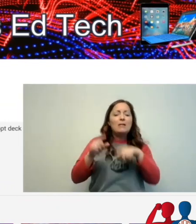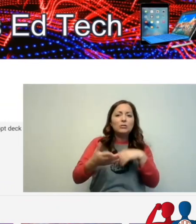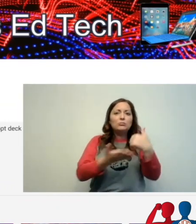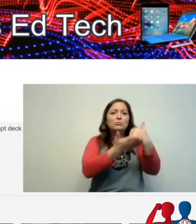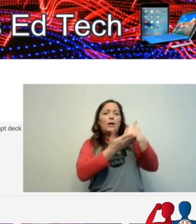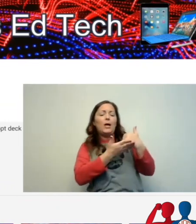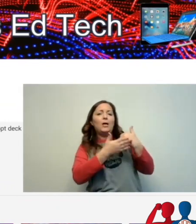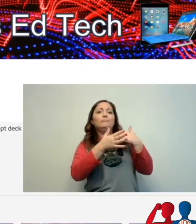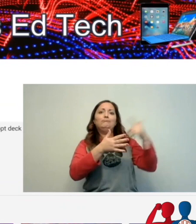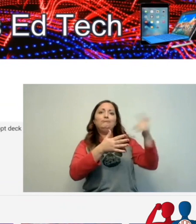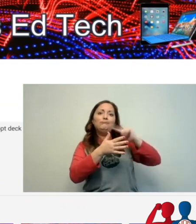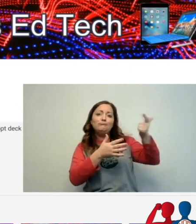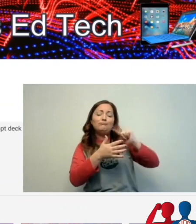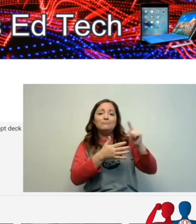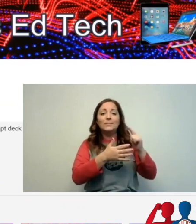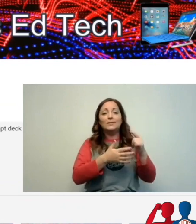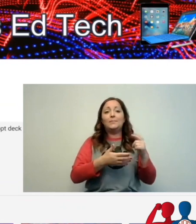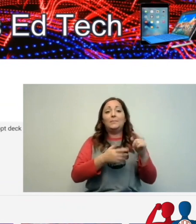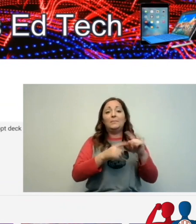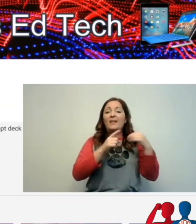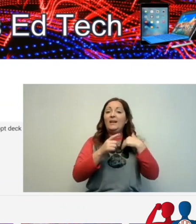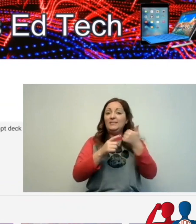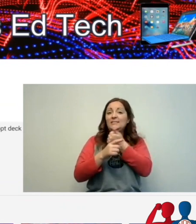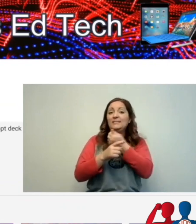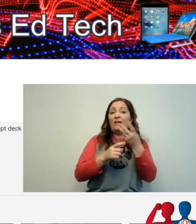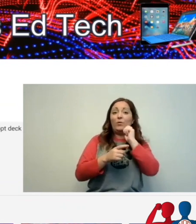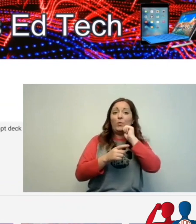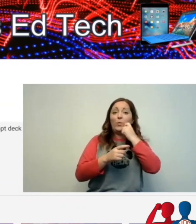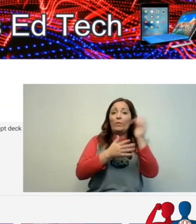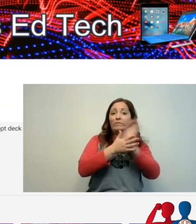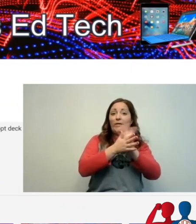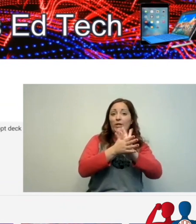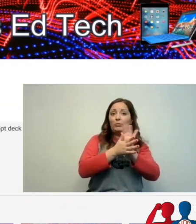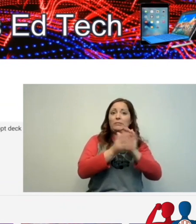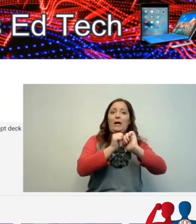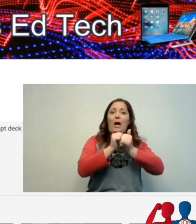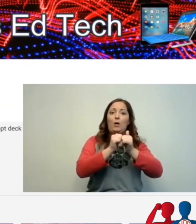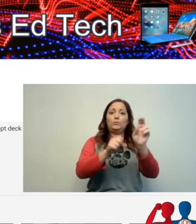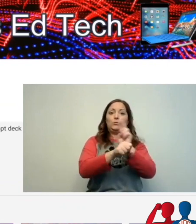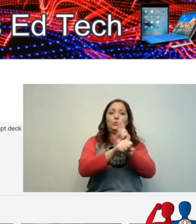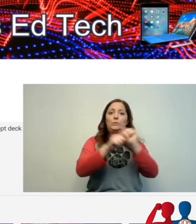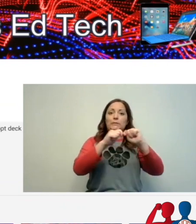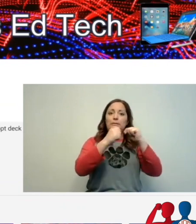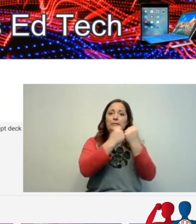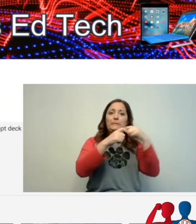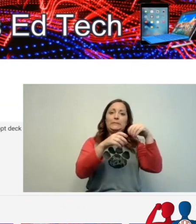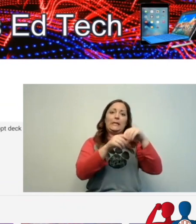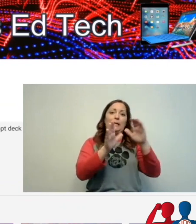and the creator of this channel was very responsive when we reached out directly.